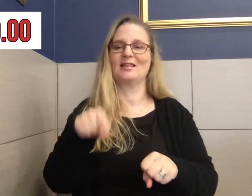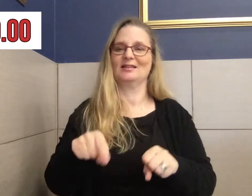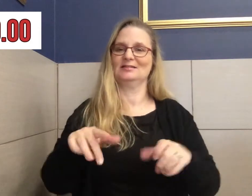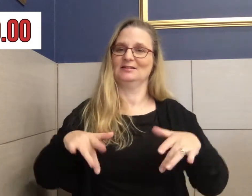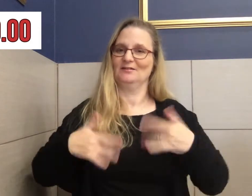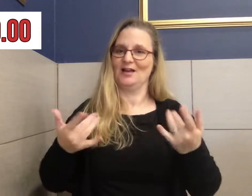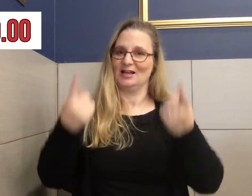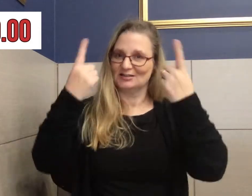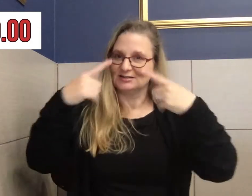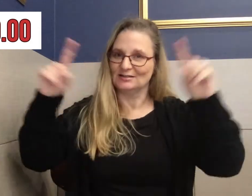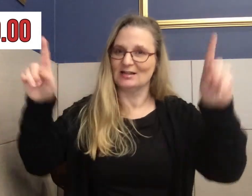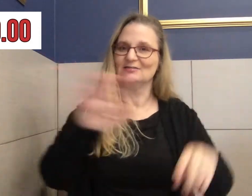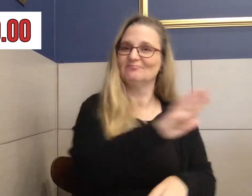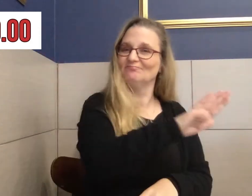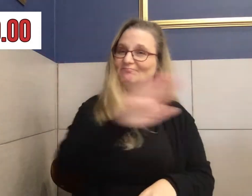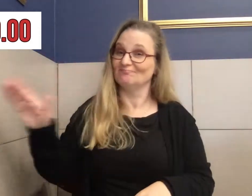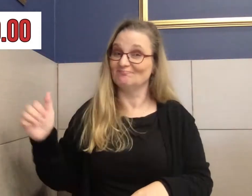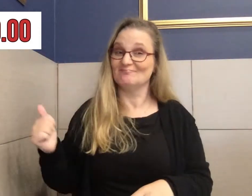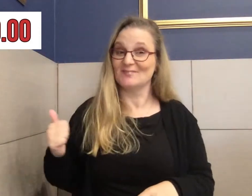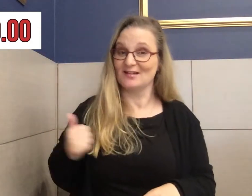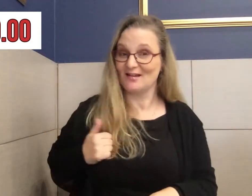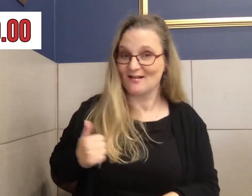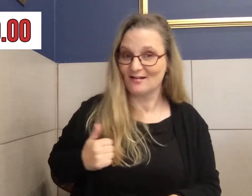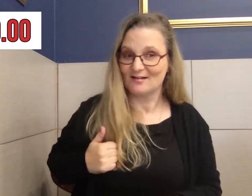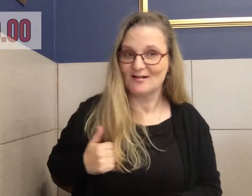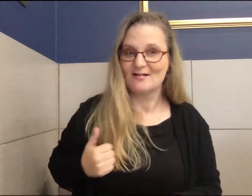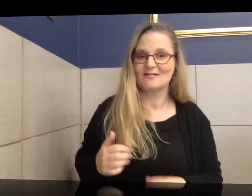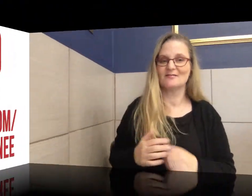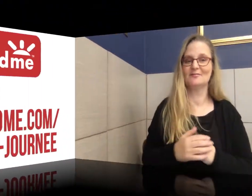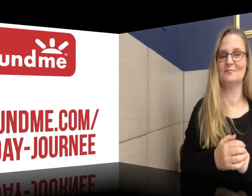With your support, we will be able to make this event successful across Canada.